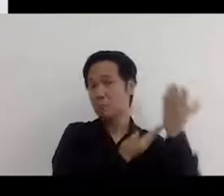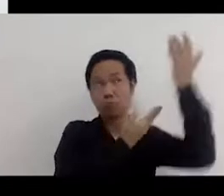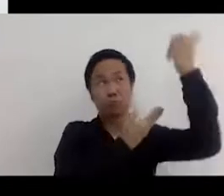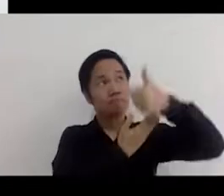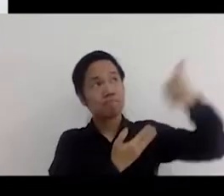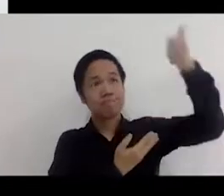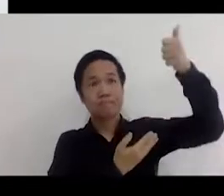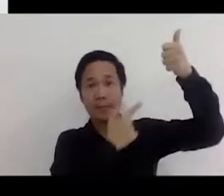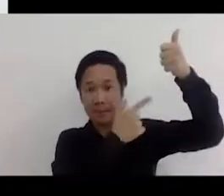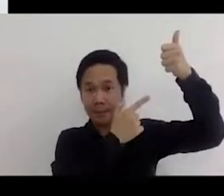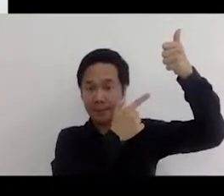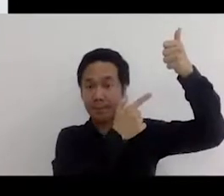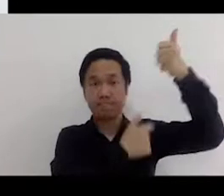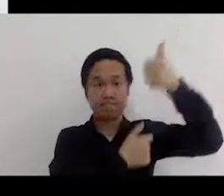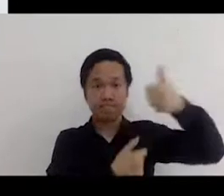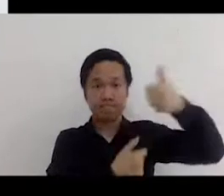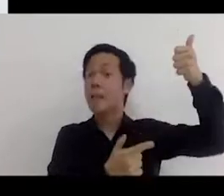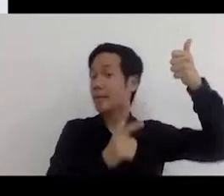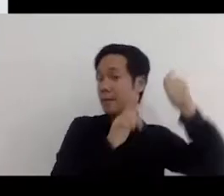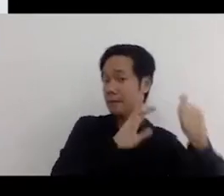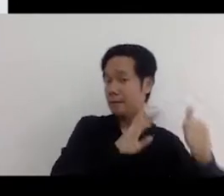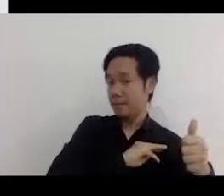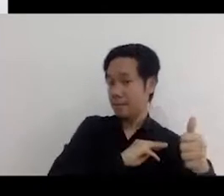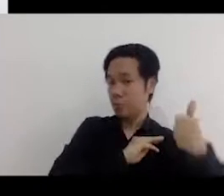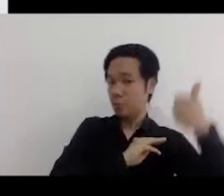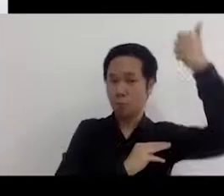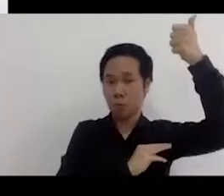Also, a notification was sent to state health authorities to provide